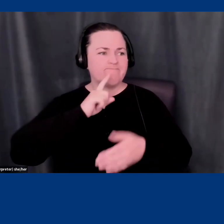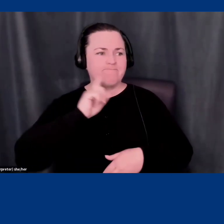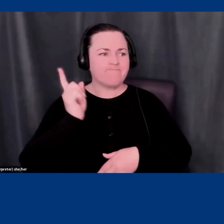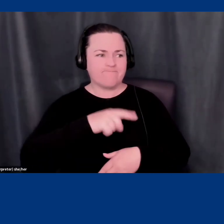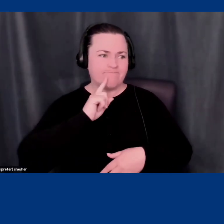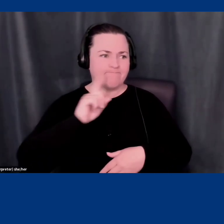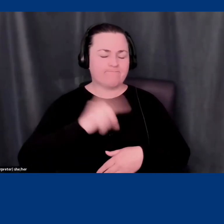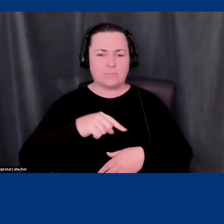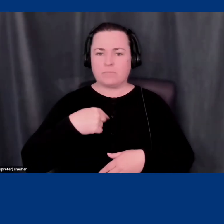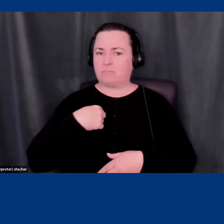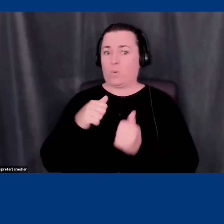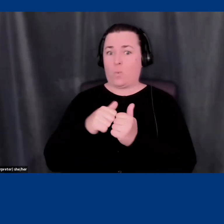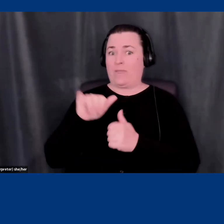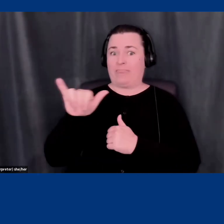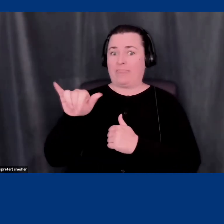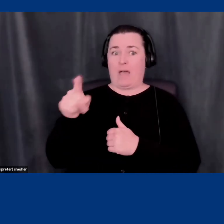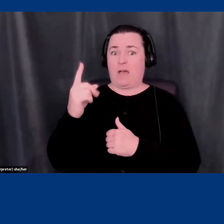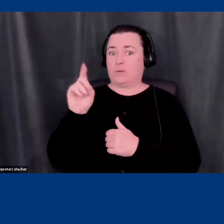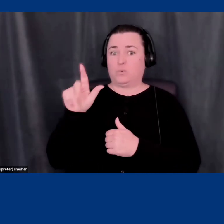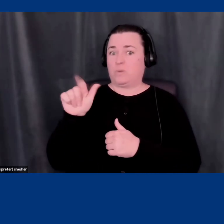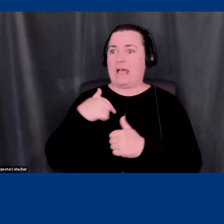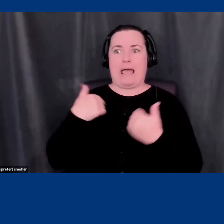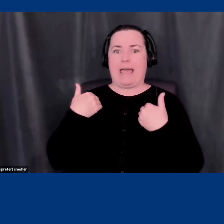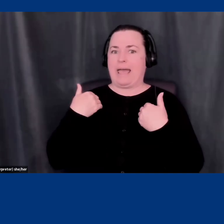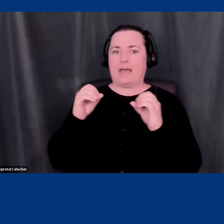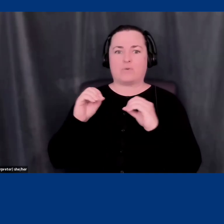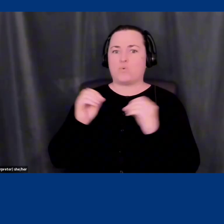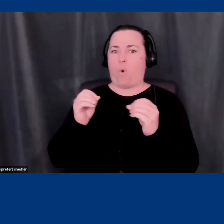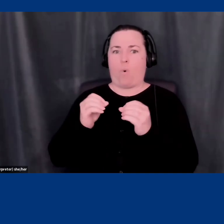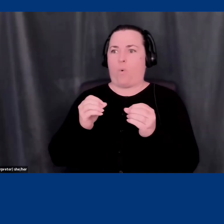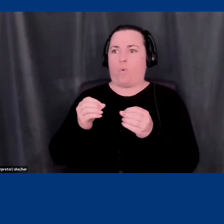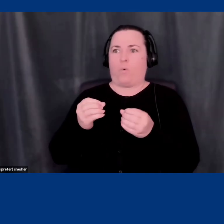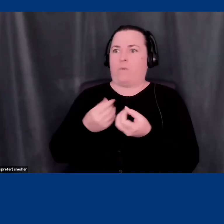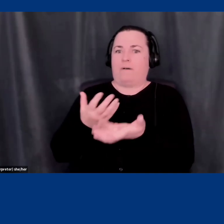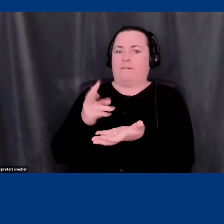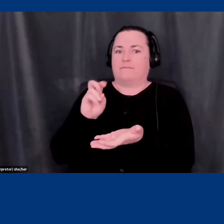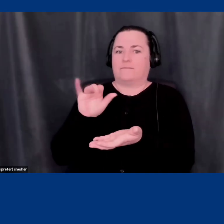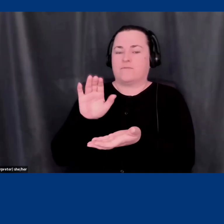have a voice with her. Brandie wasn't registered on